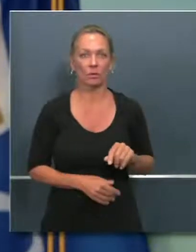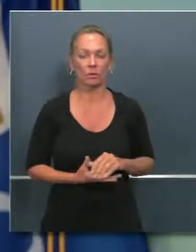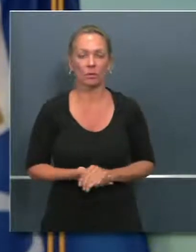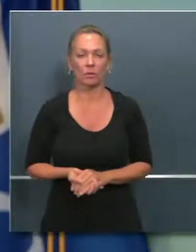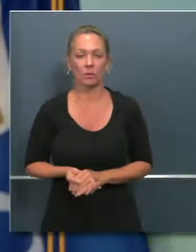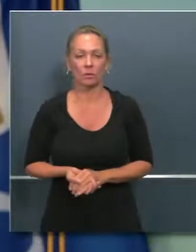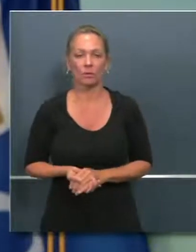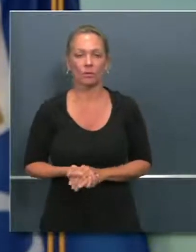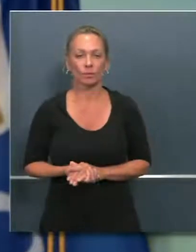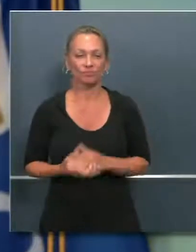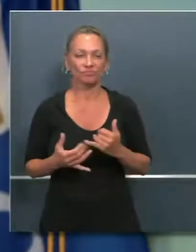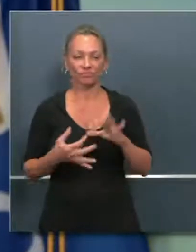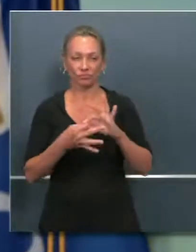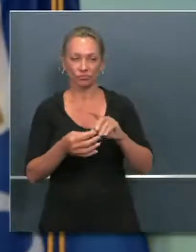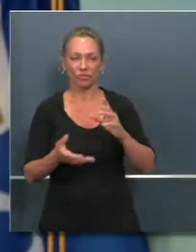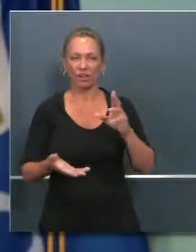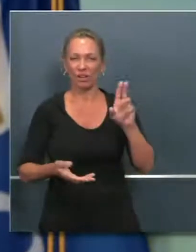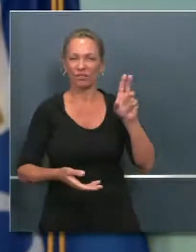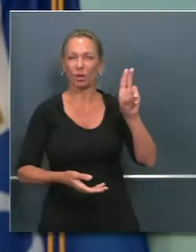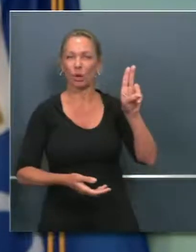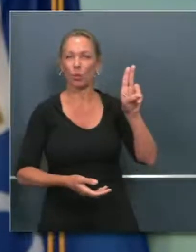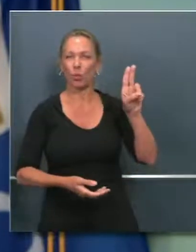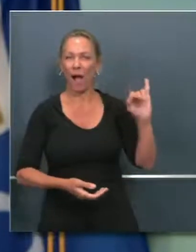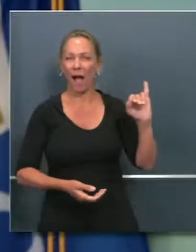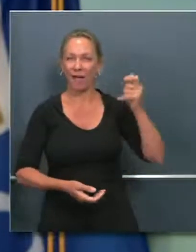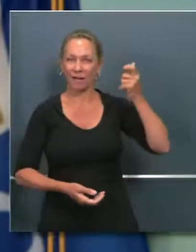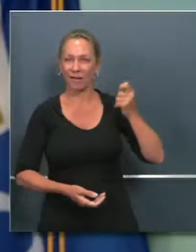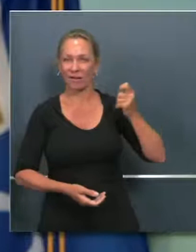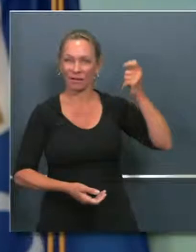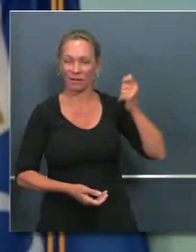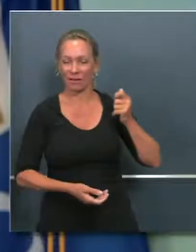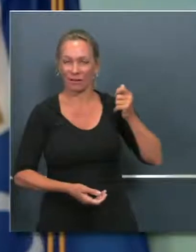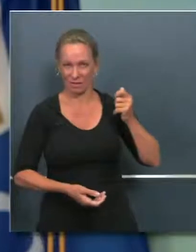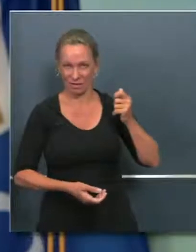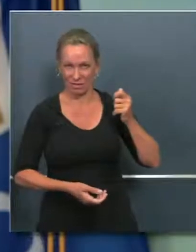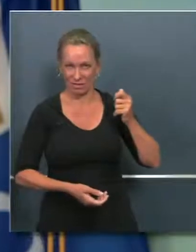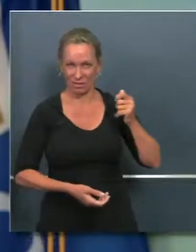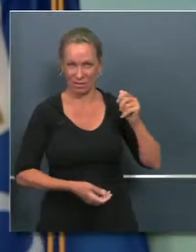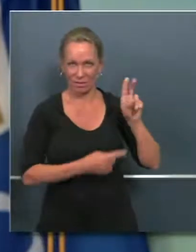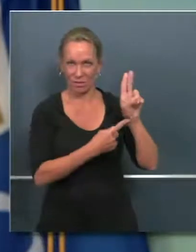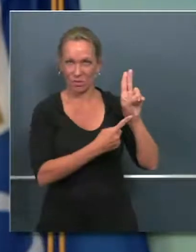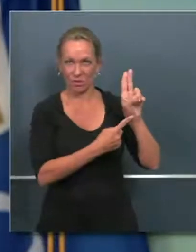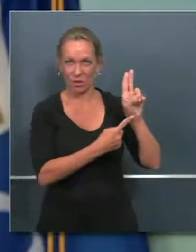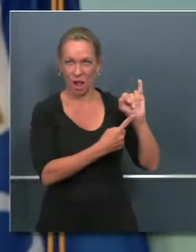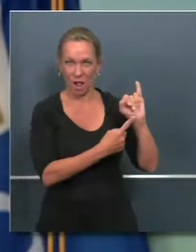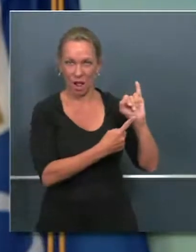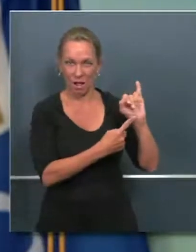to work through the backlog of unemployment claims at EDD or if there's other unique circumstances